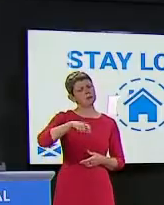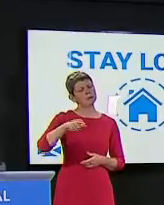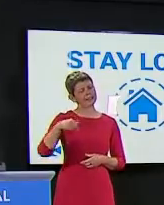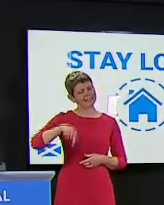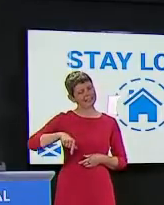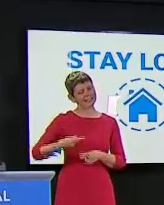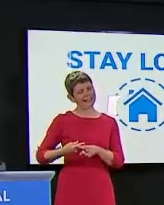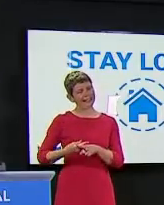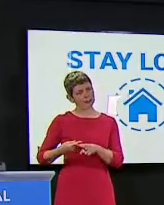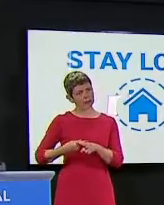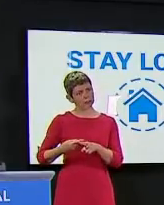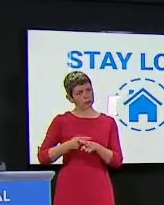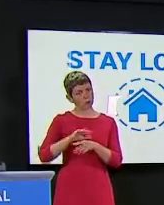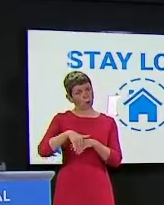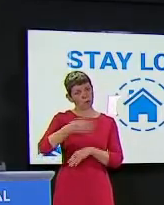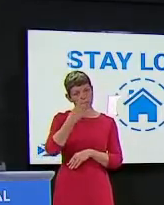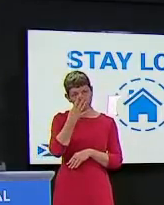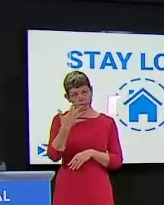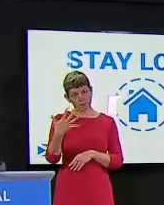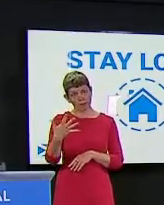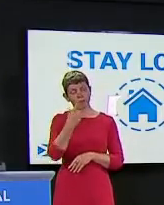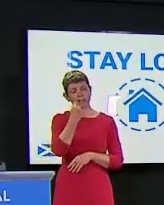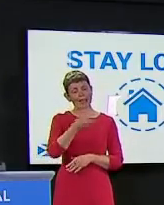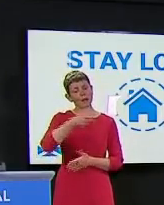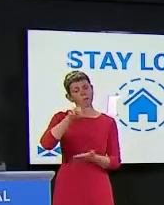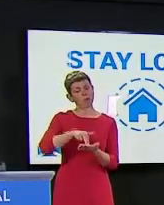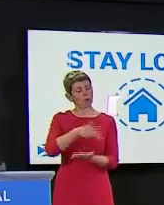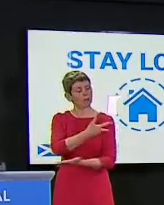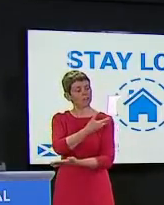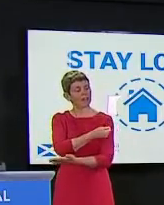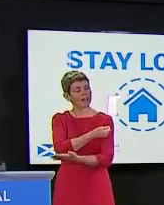now able to book their vaccine appointments I'm just looking for an update when people of the